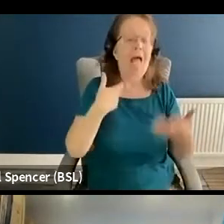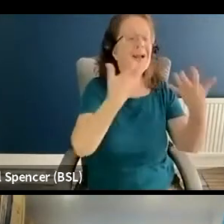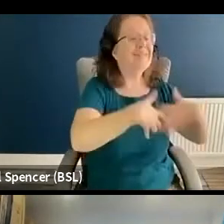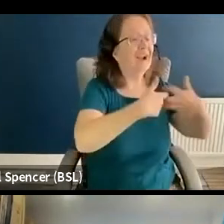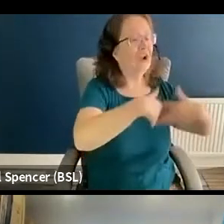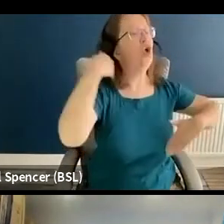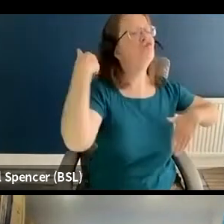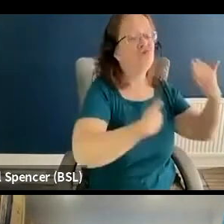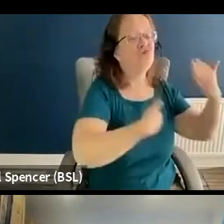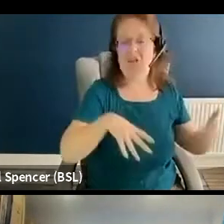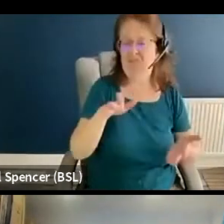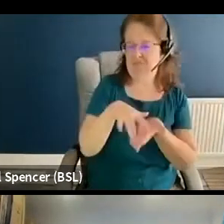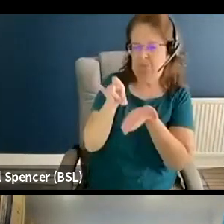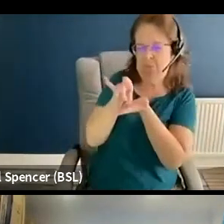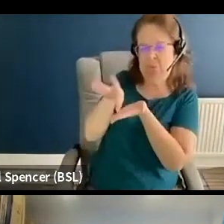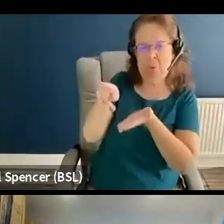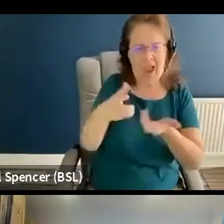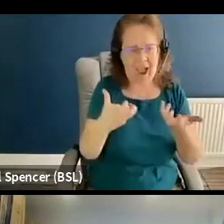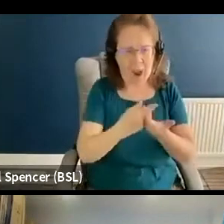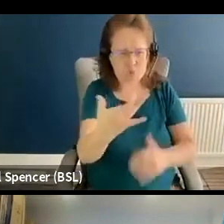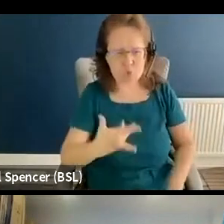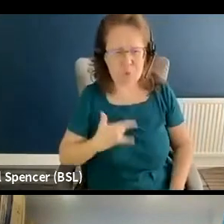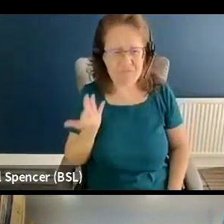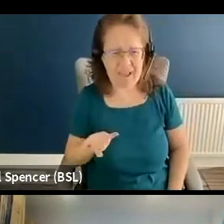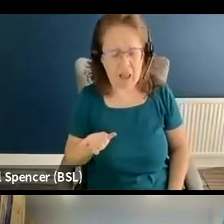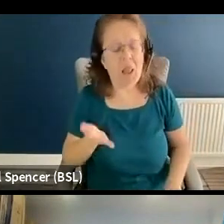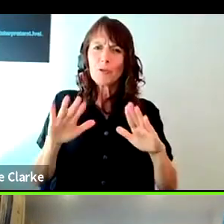I don't want to be left out. So can we remember why we're doing it.